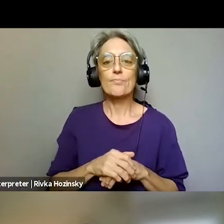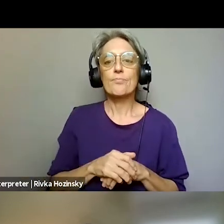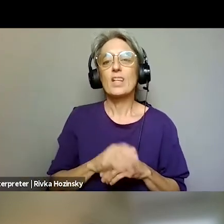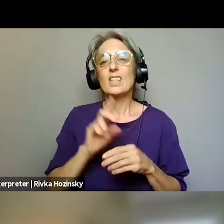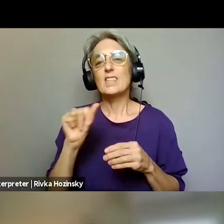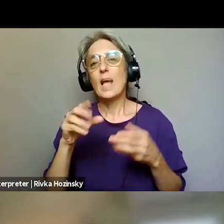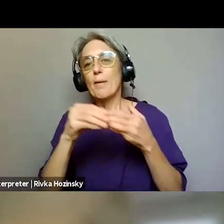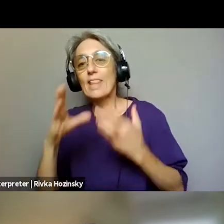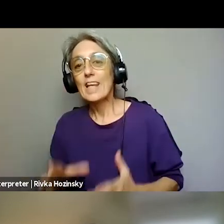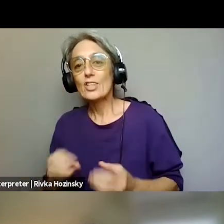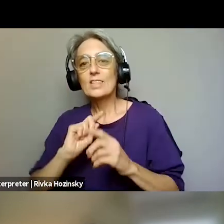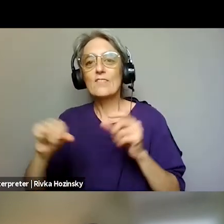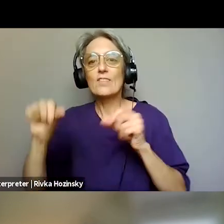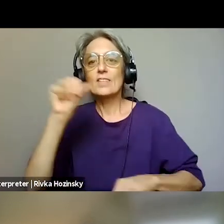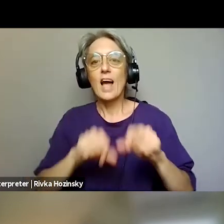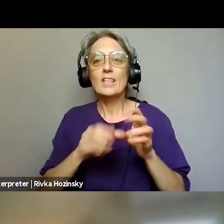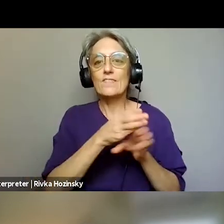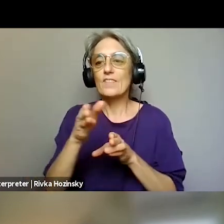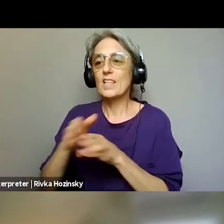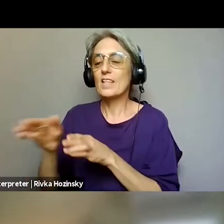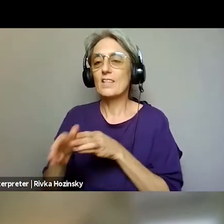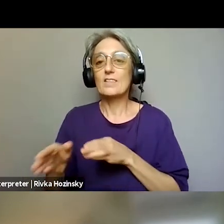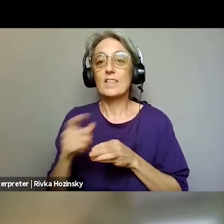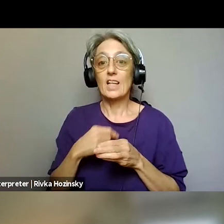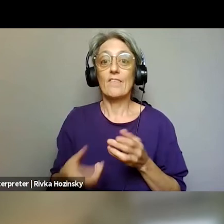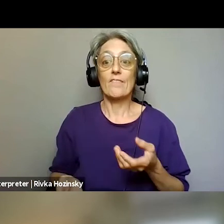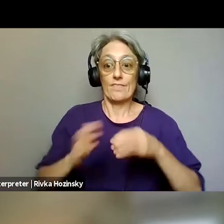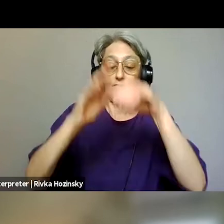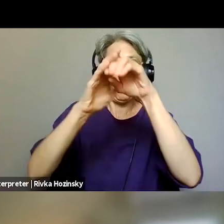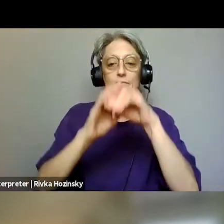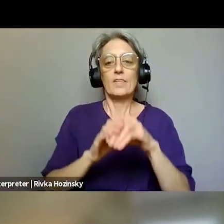that will definitely promote inclusion and sort of having the research be led by